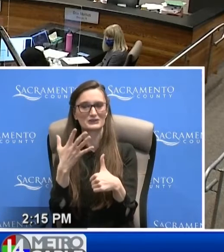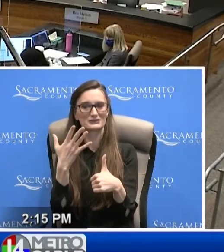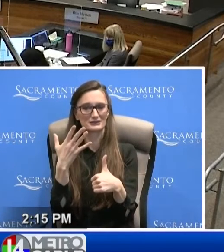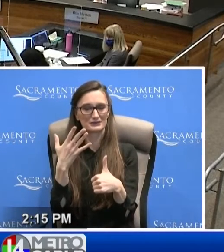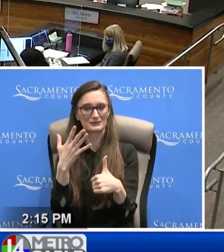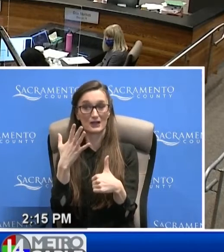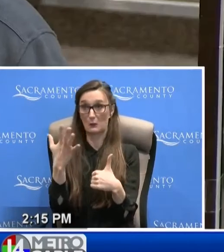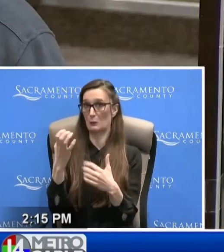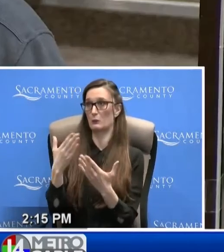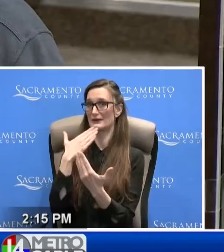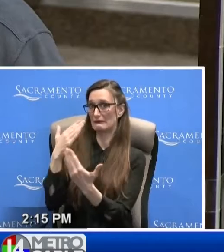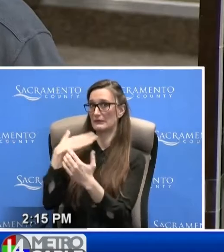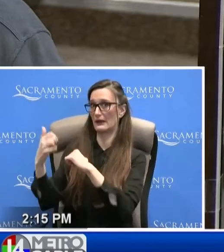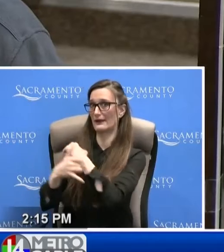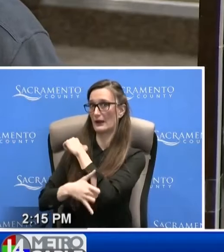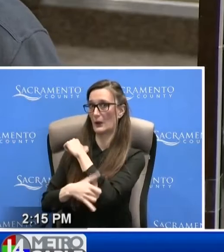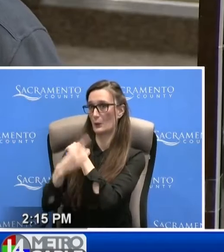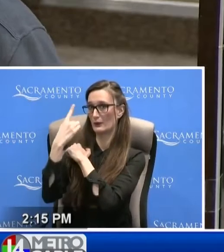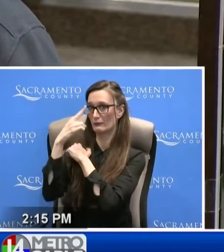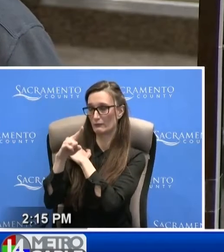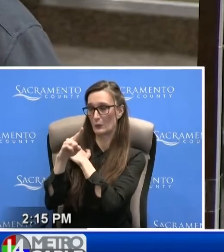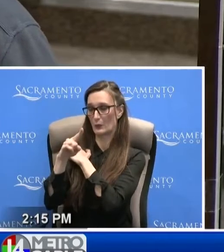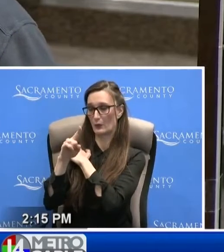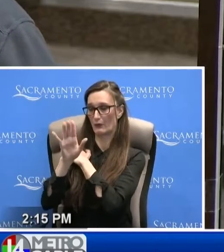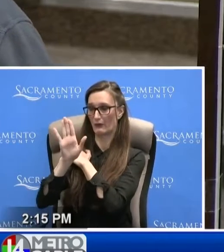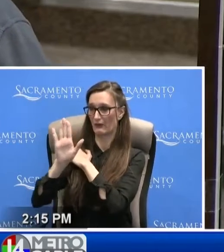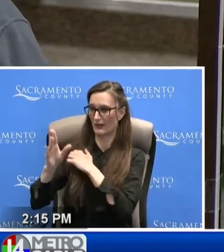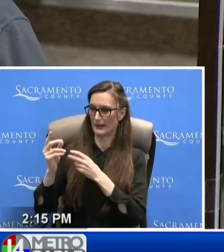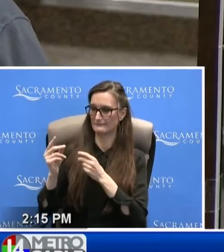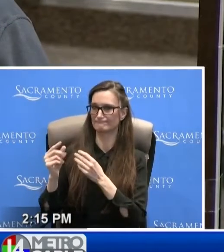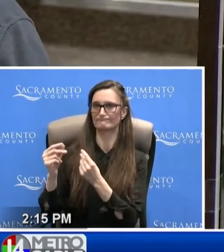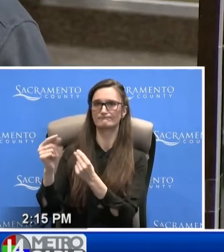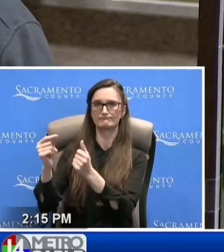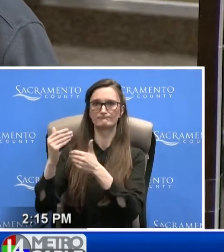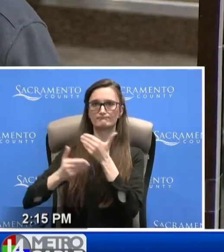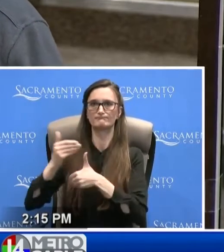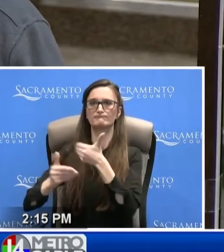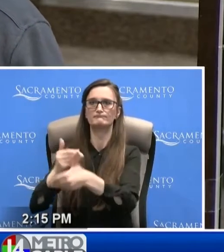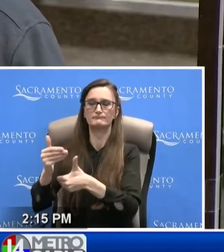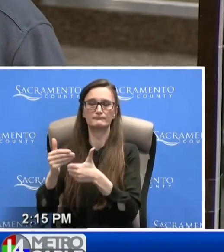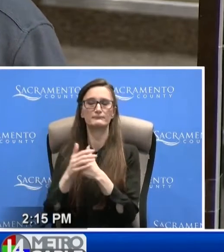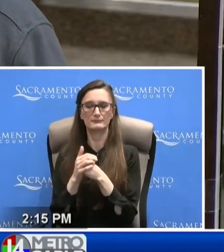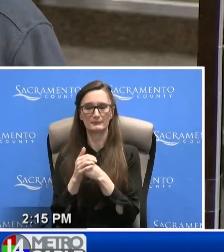thank the county for the expediency of this. It's really appreciated.